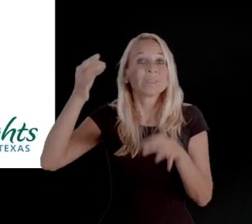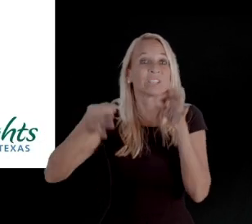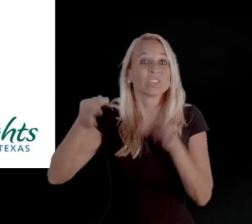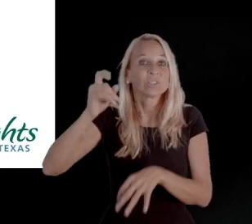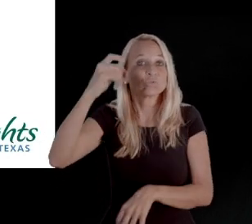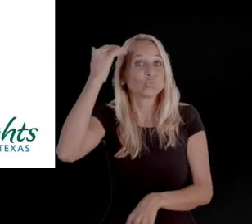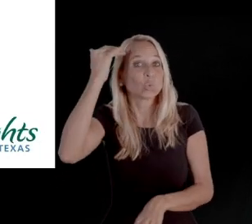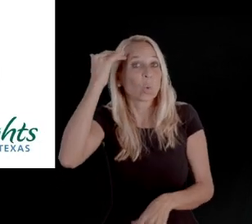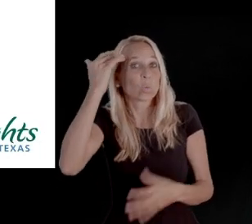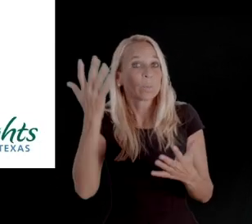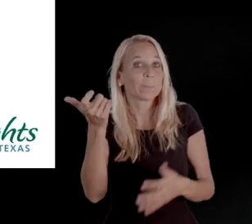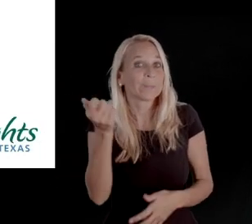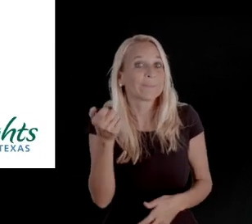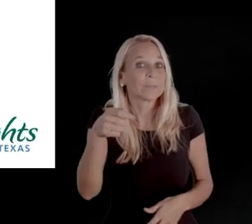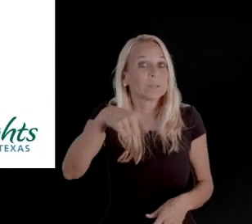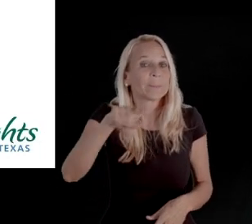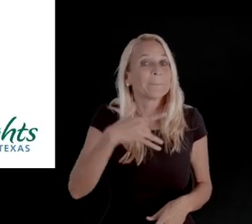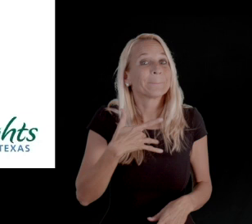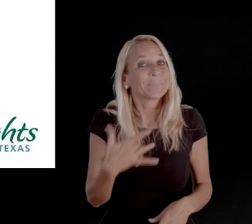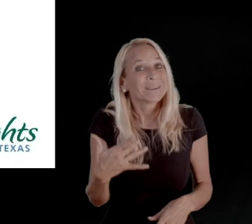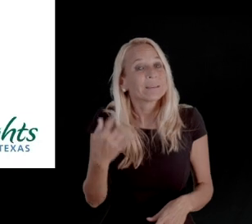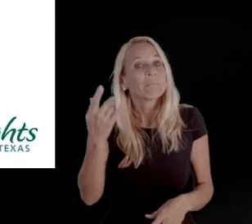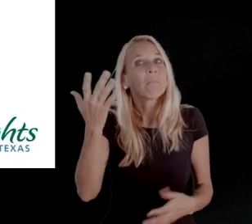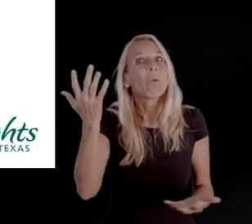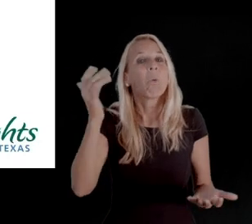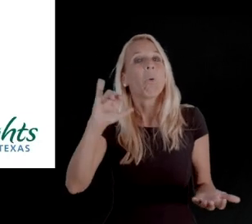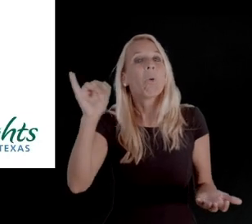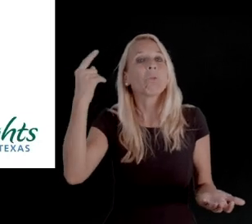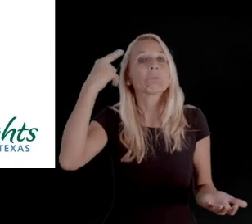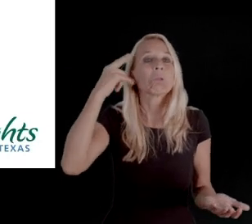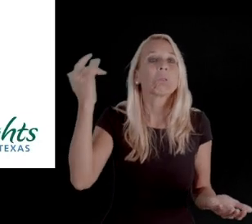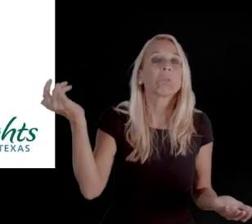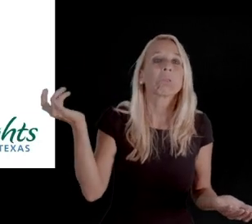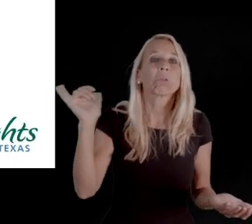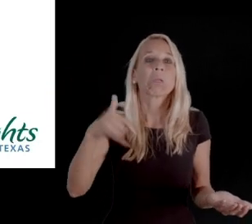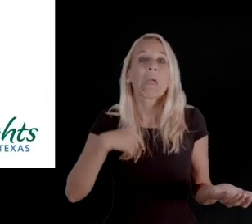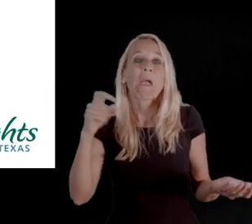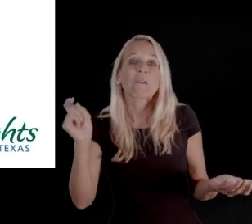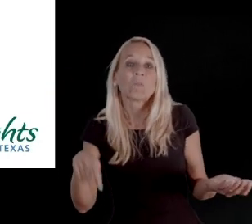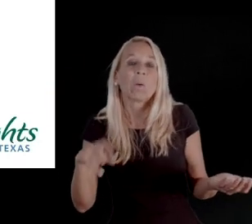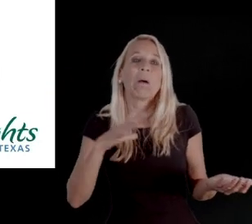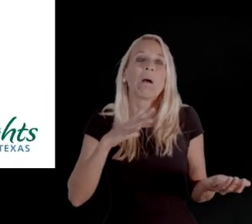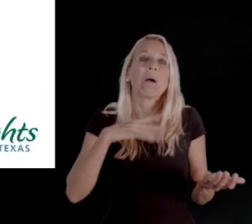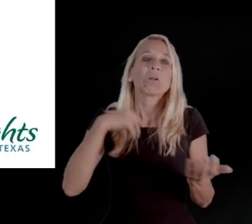aware of and most beneficiaries tend to like, think that, oh I have to, please don't reschedule specialty